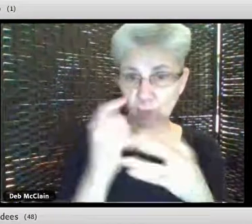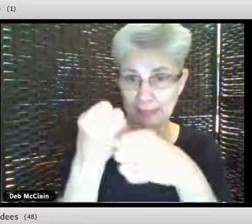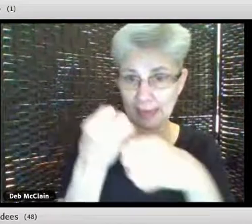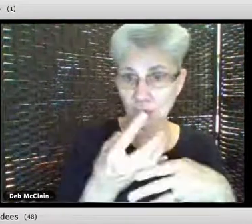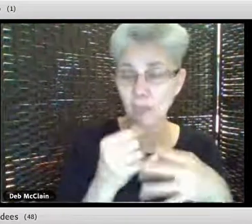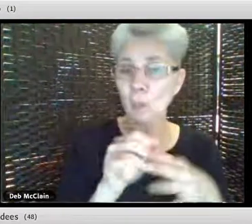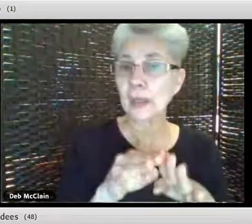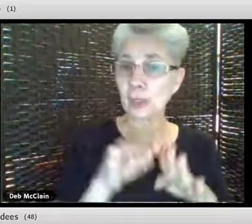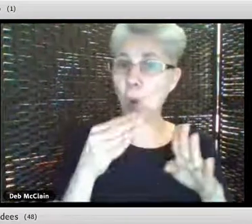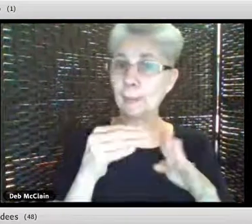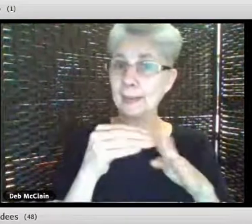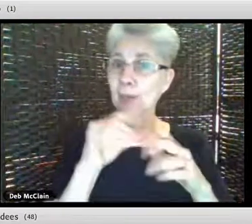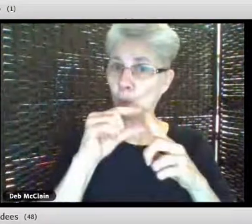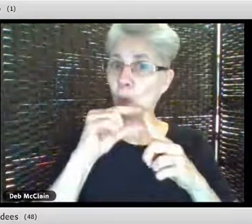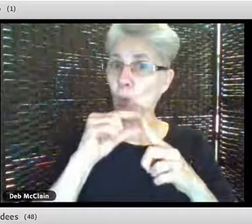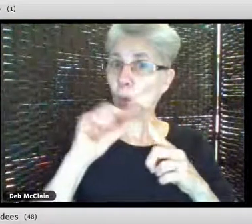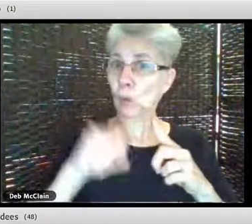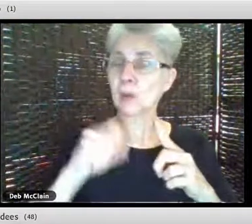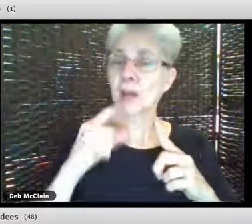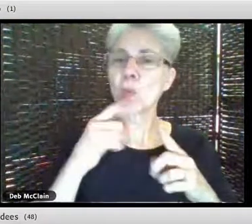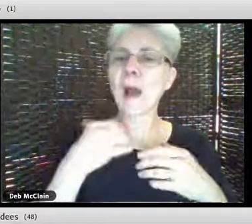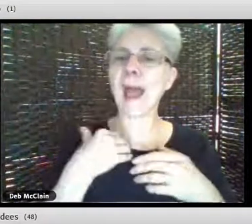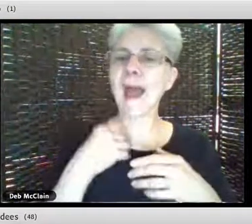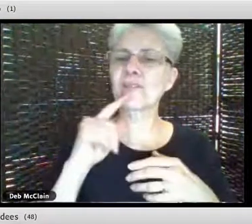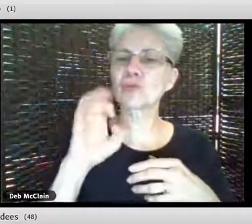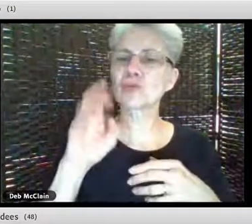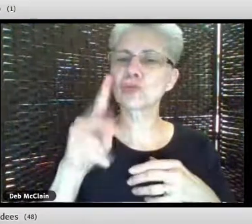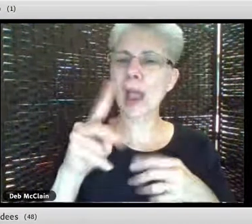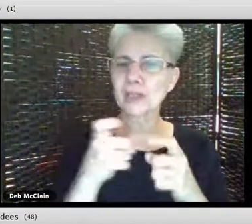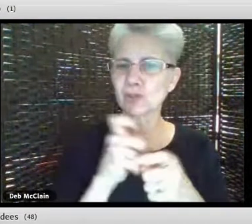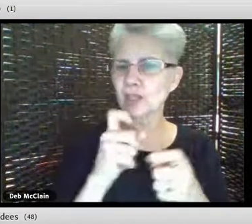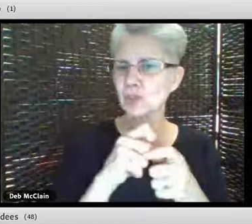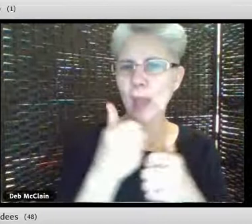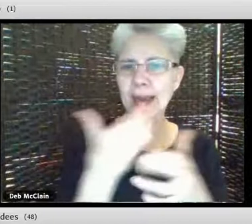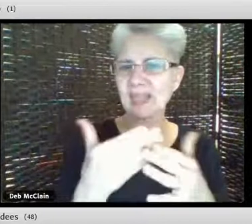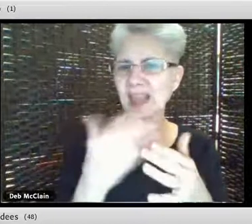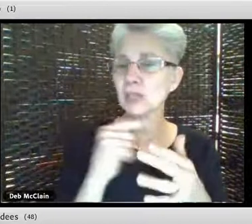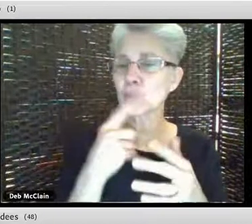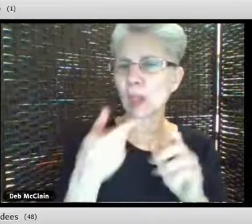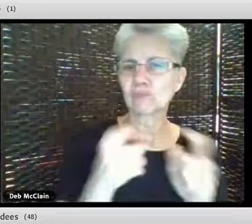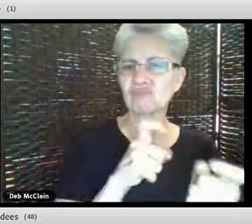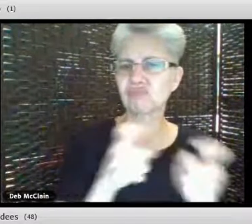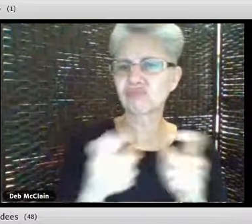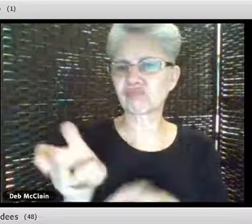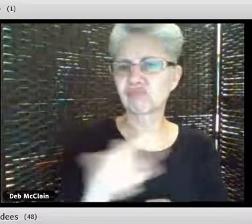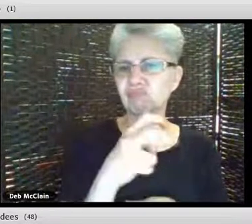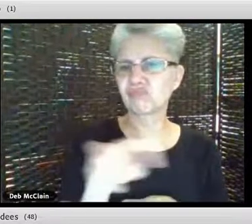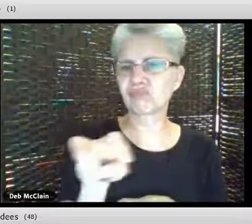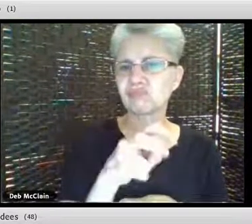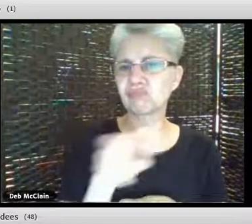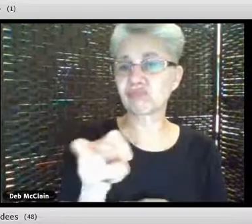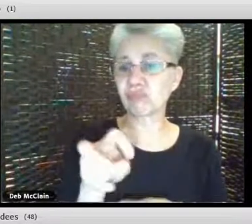it will keep your tracked changes. If we download this, we can open this in Word, and it will have tracked changes, so anything --